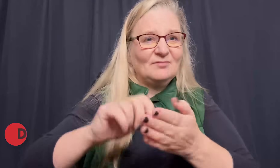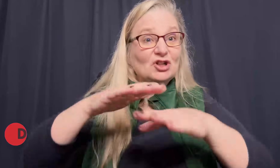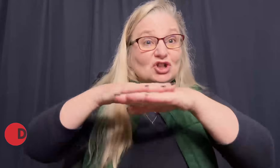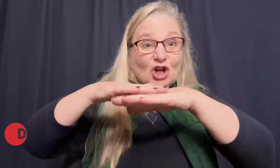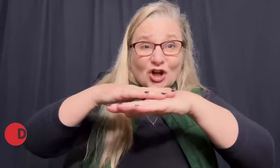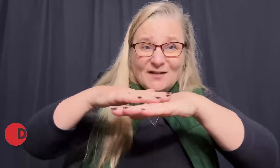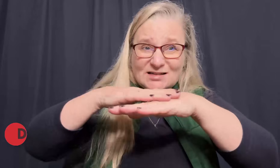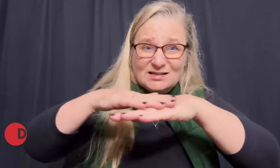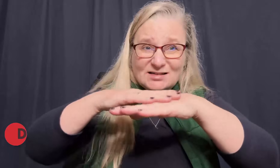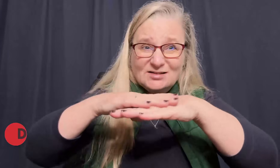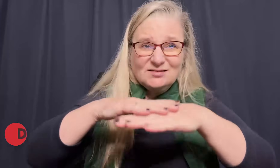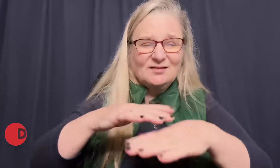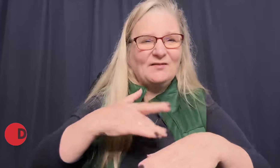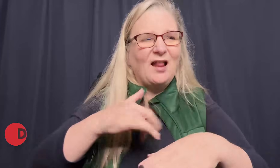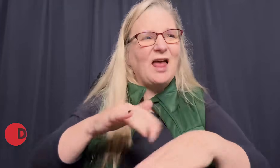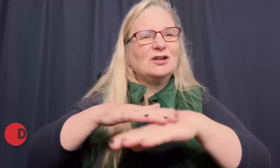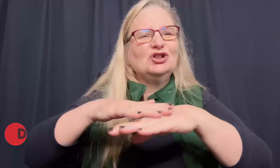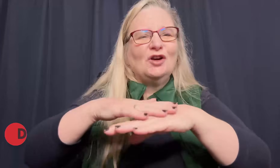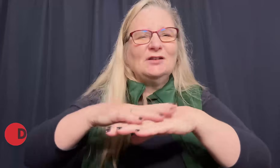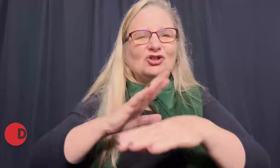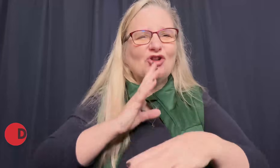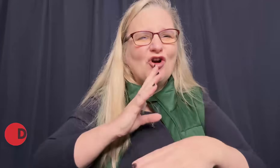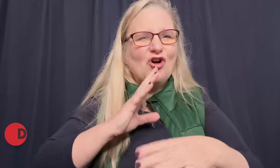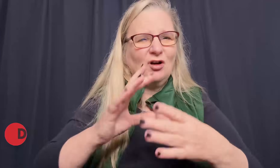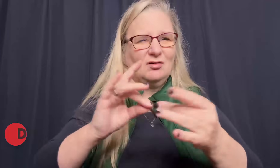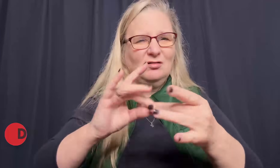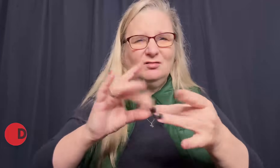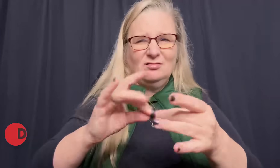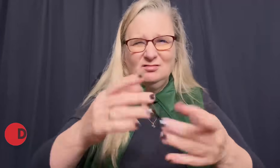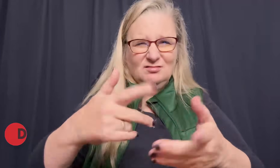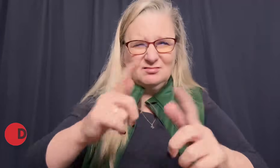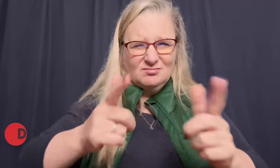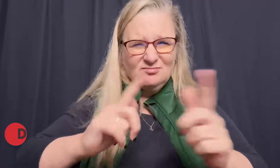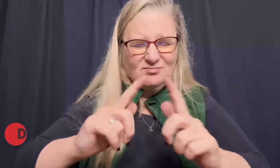The conversation was very basic,